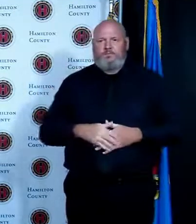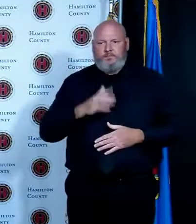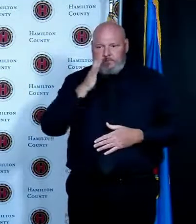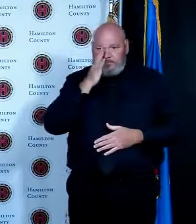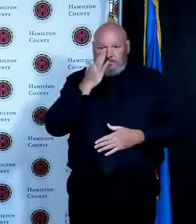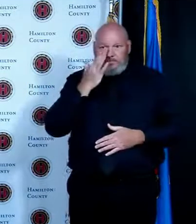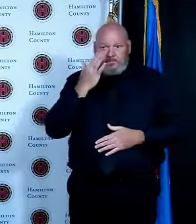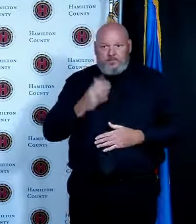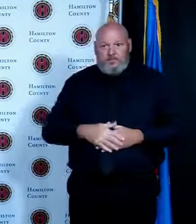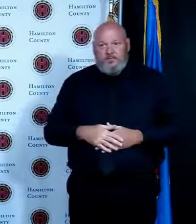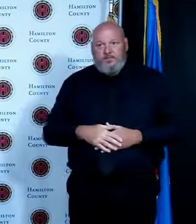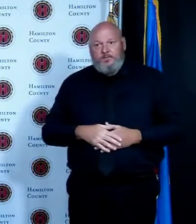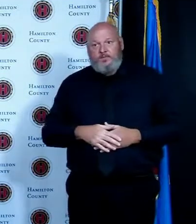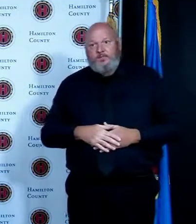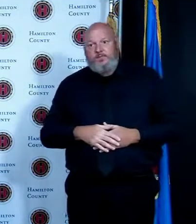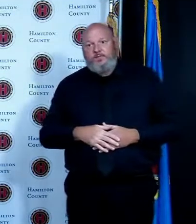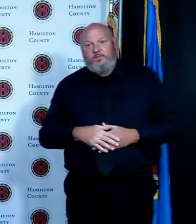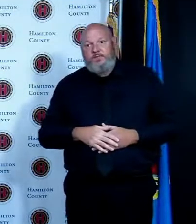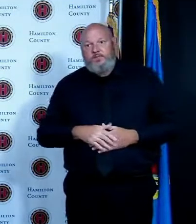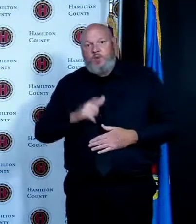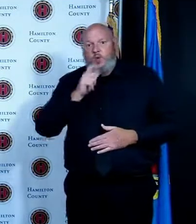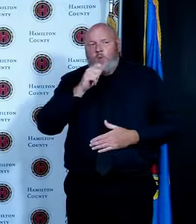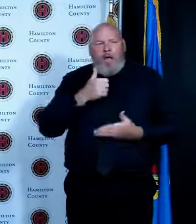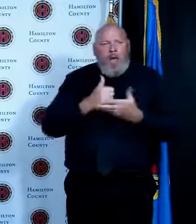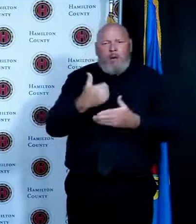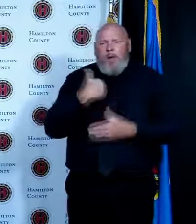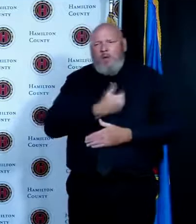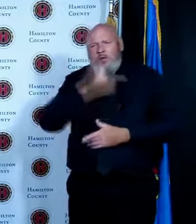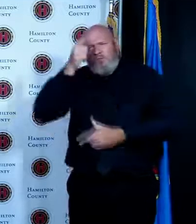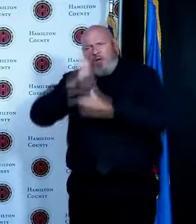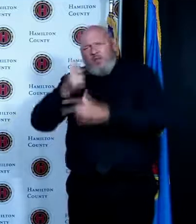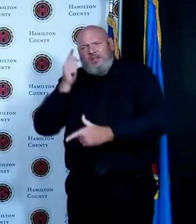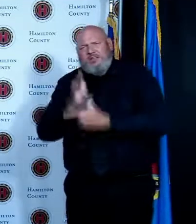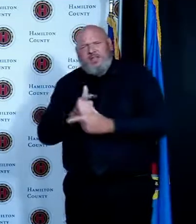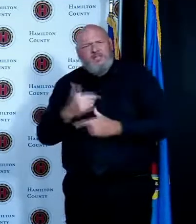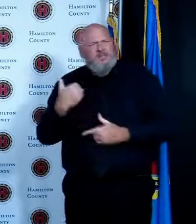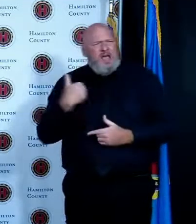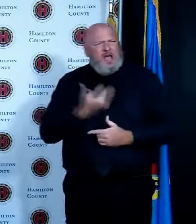just on Monday the day evictions hearing started we met a woman named Lashonda